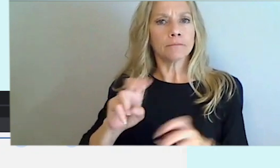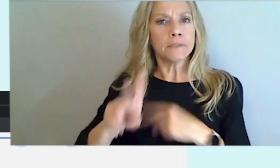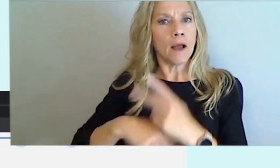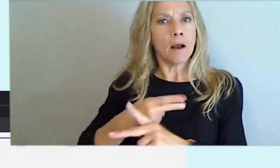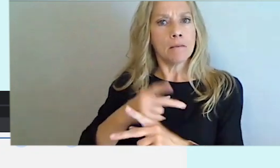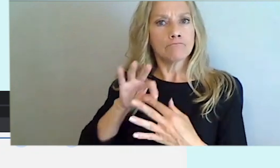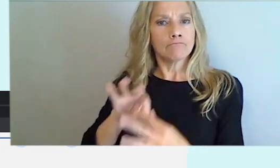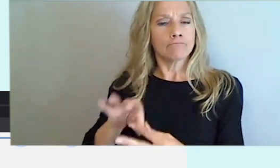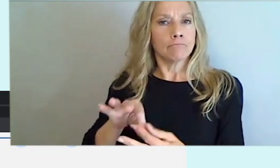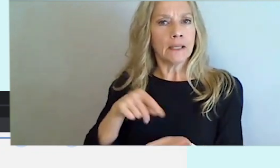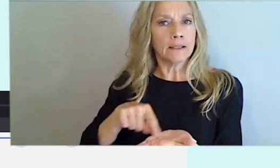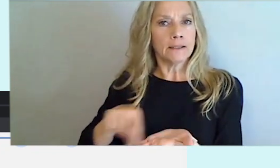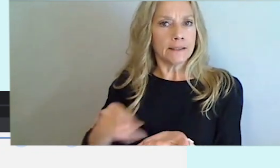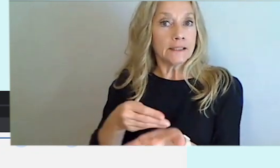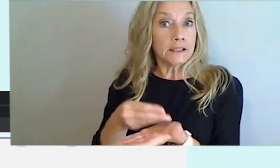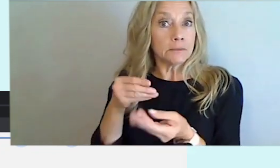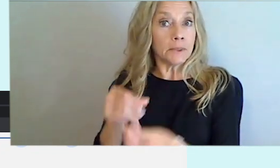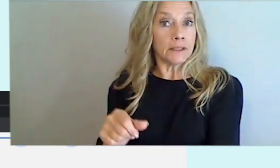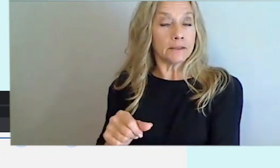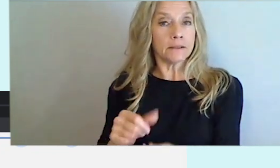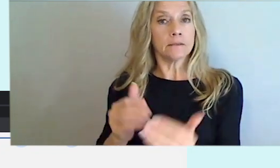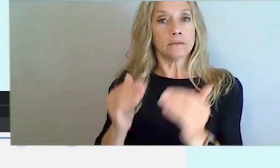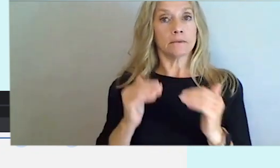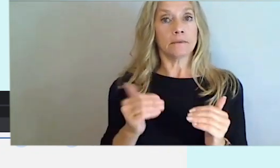if anyone in the household has any of these expenses.